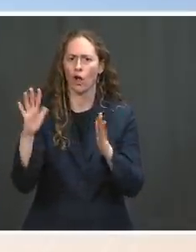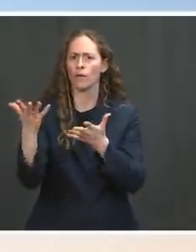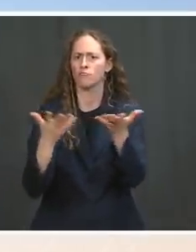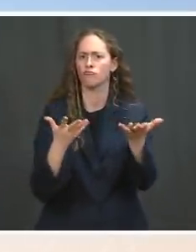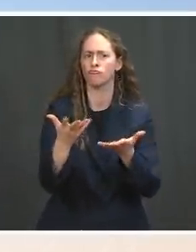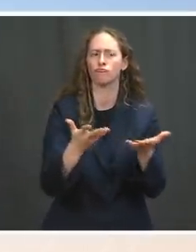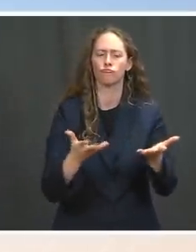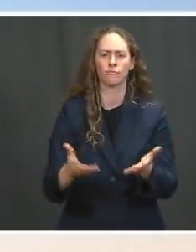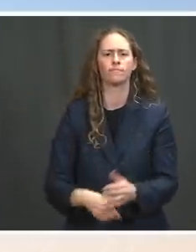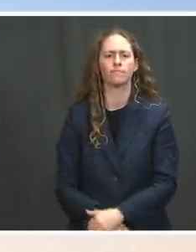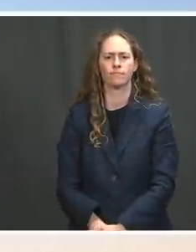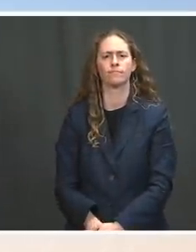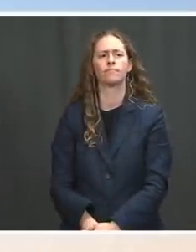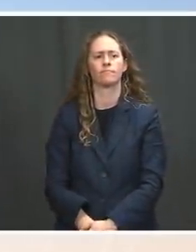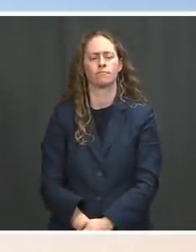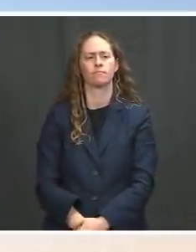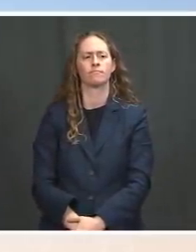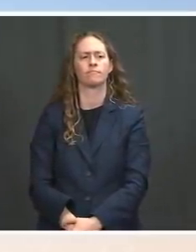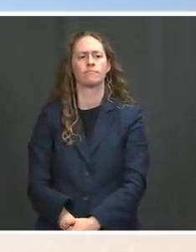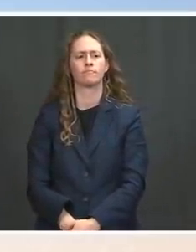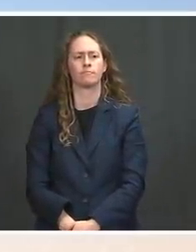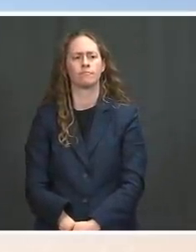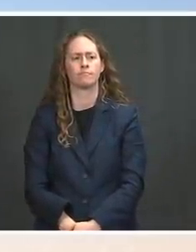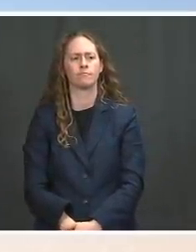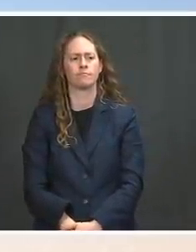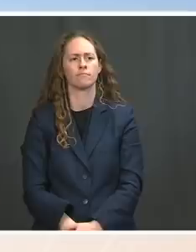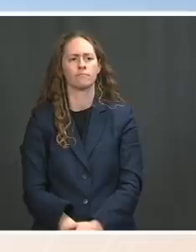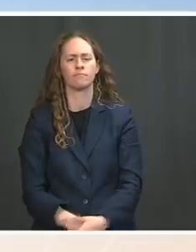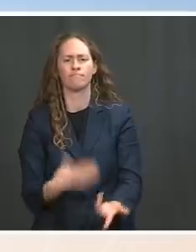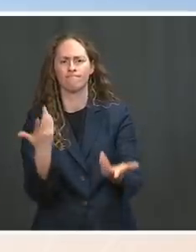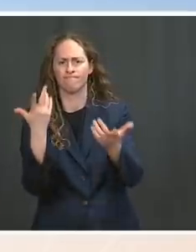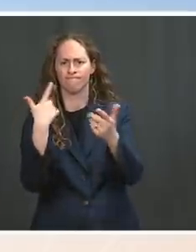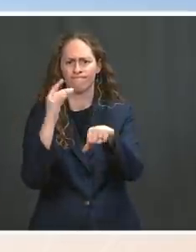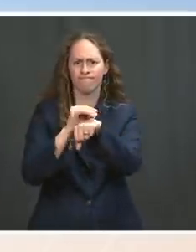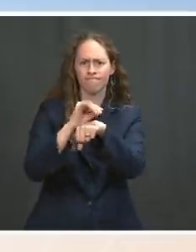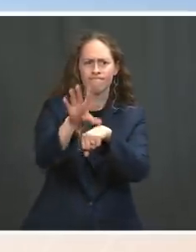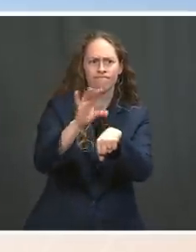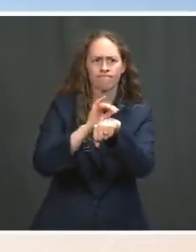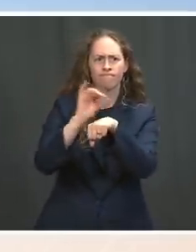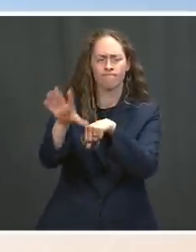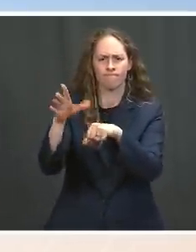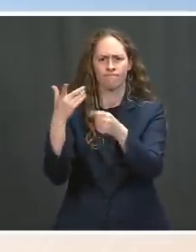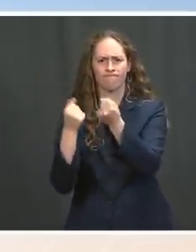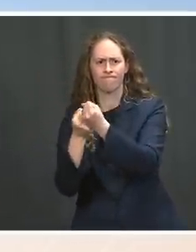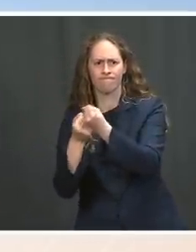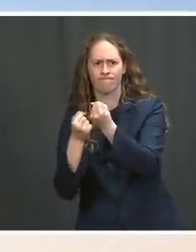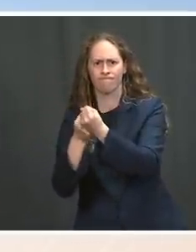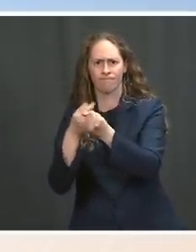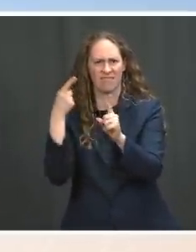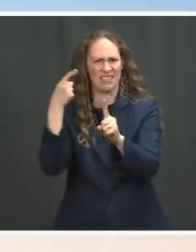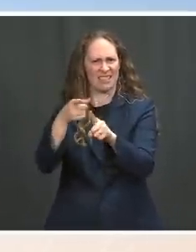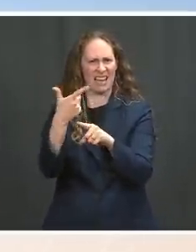the supply challenges, including, of course, EPA's waivers expanding gasoline supply. We -- in each of these conversations,